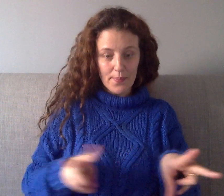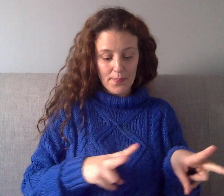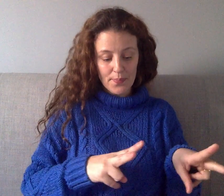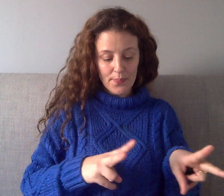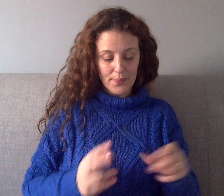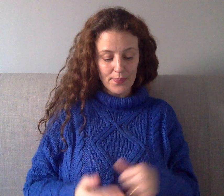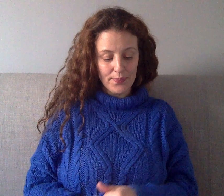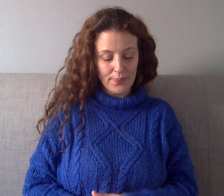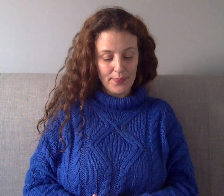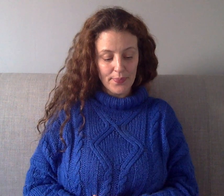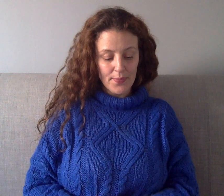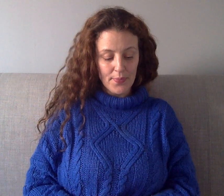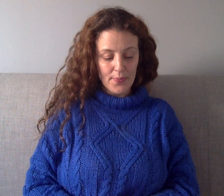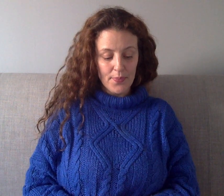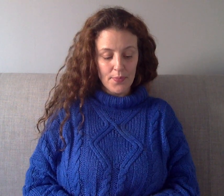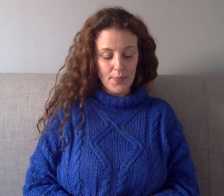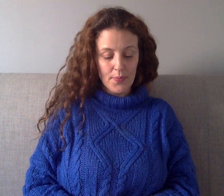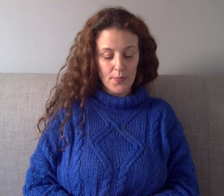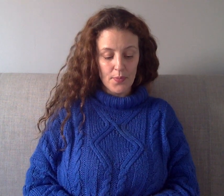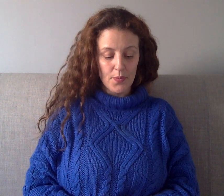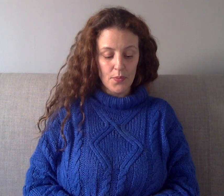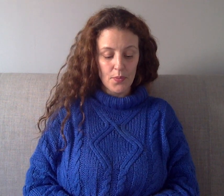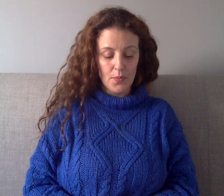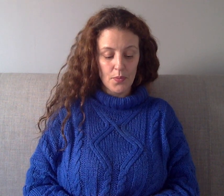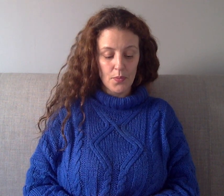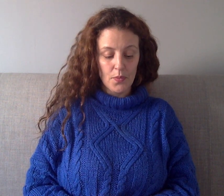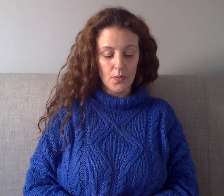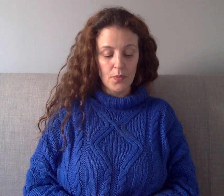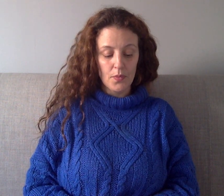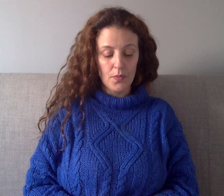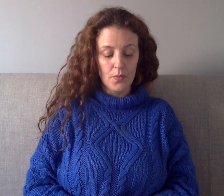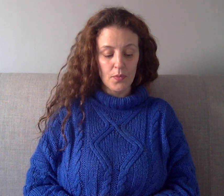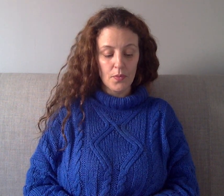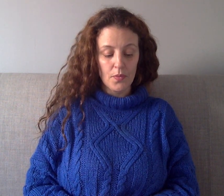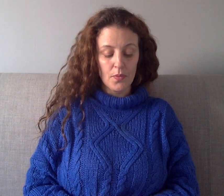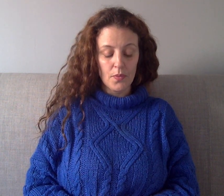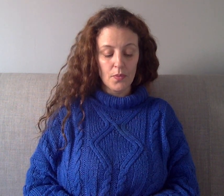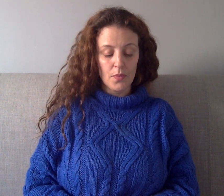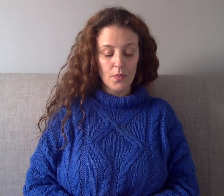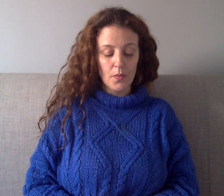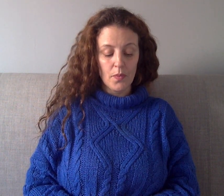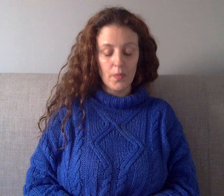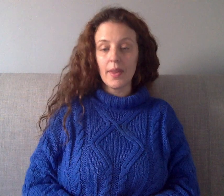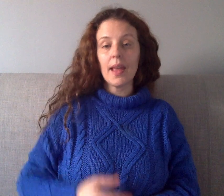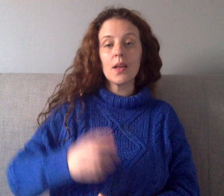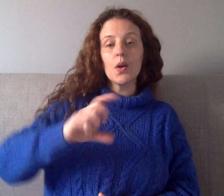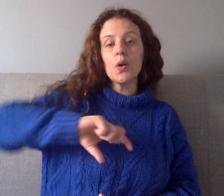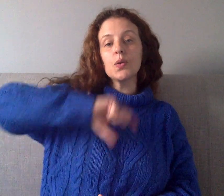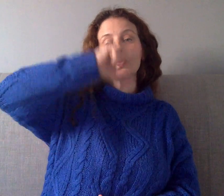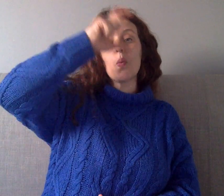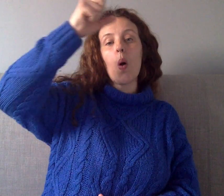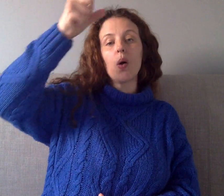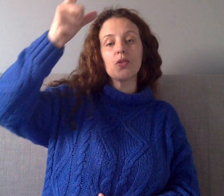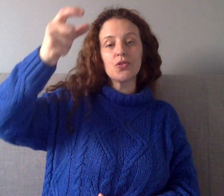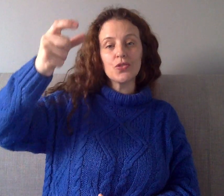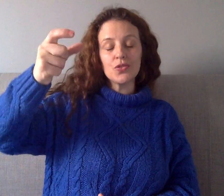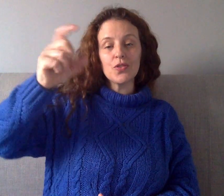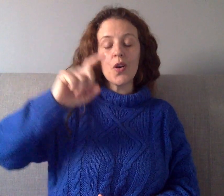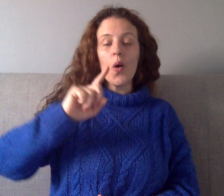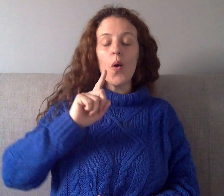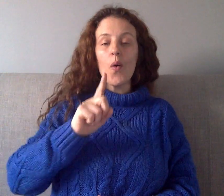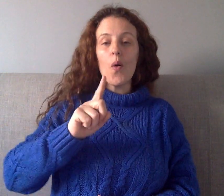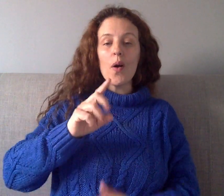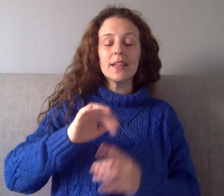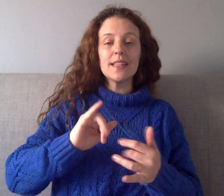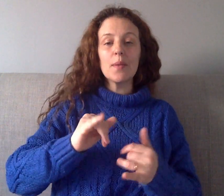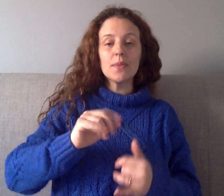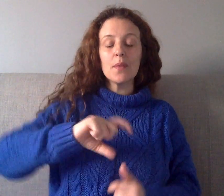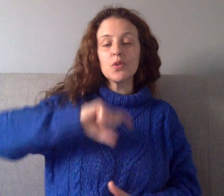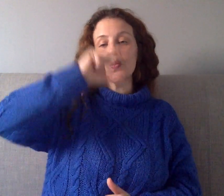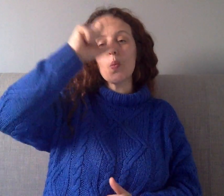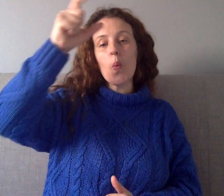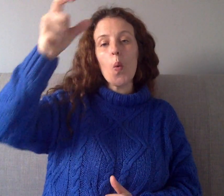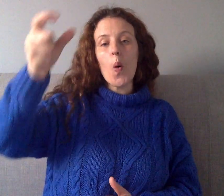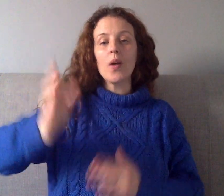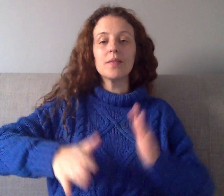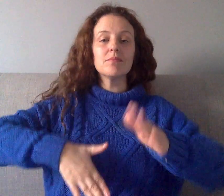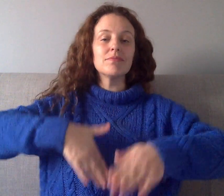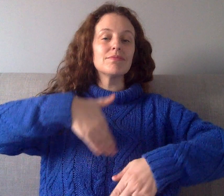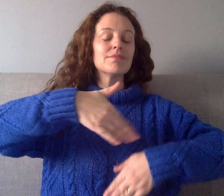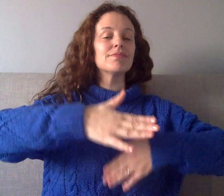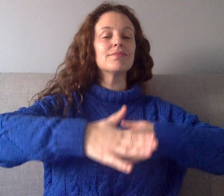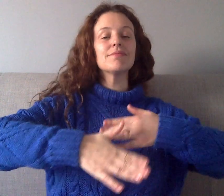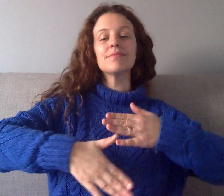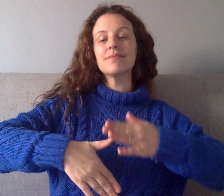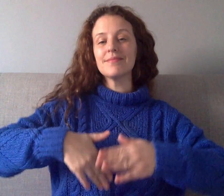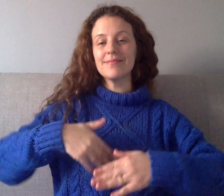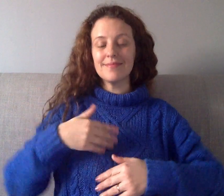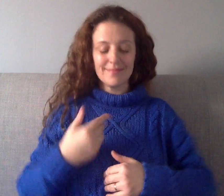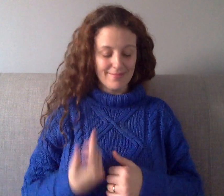SWAN